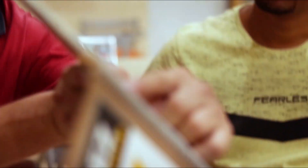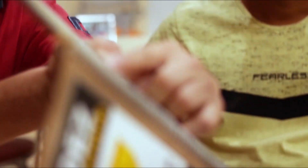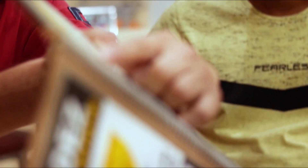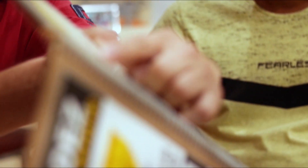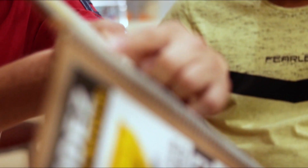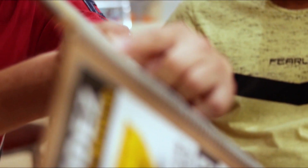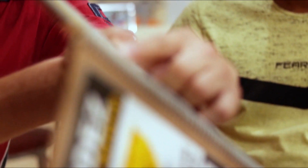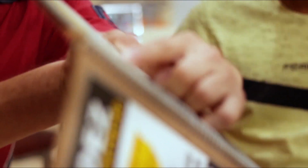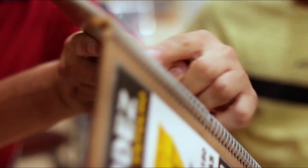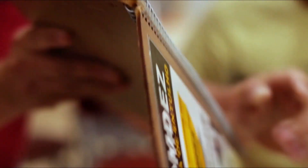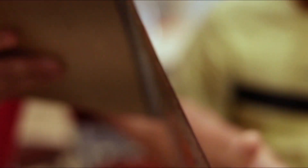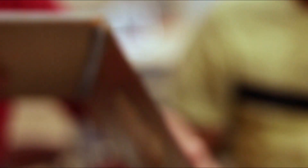[EMPLOYEE] One with meat and cheese.